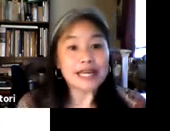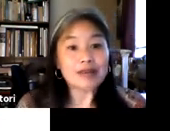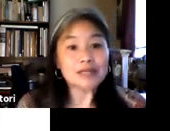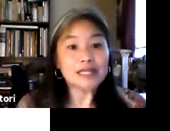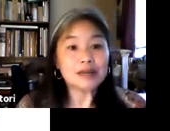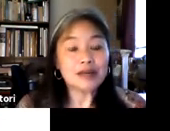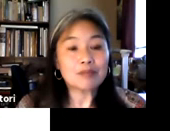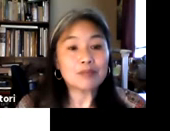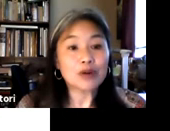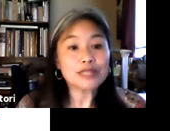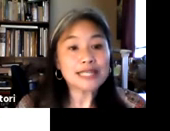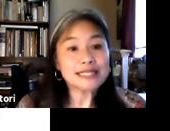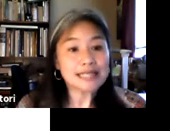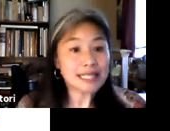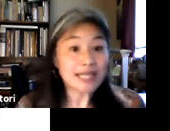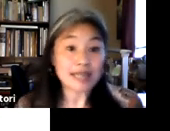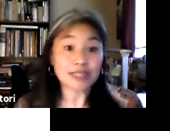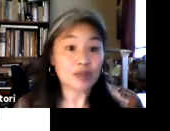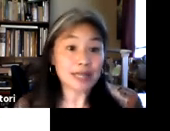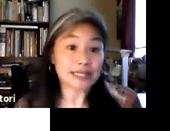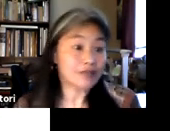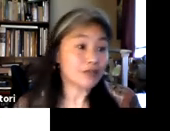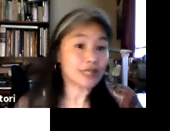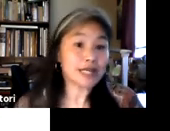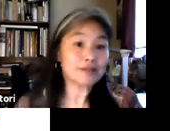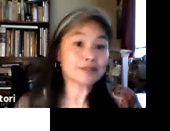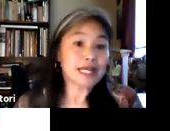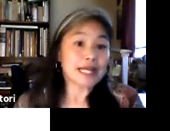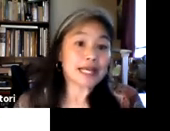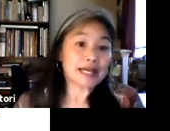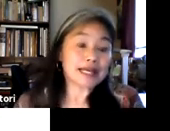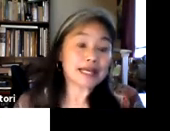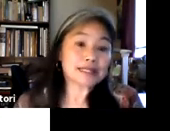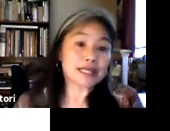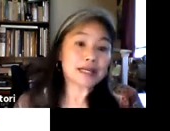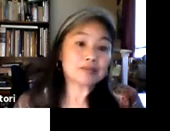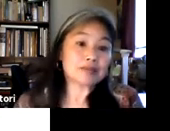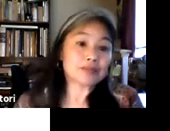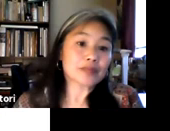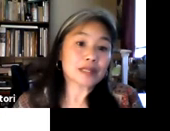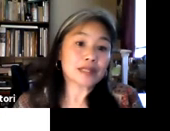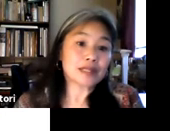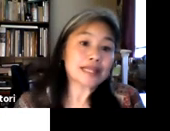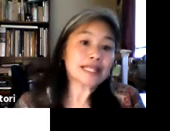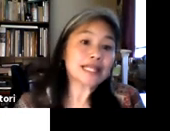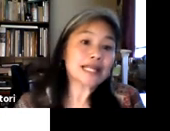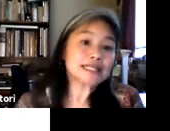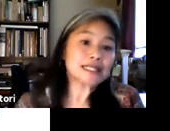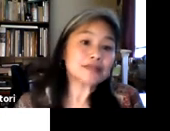their food and to come back to the barracks and that they would eat together as a family, a family unit, and he tried to